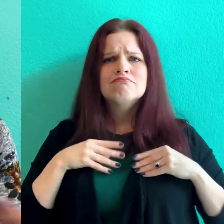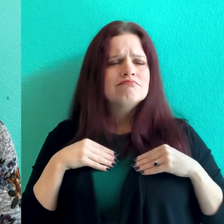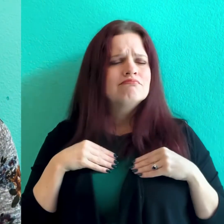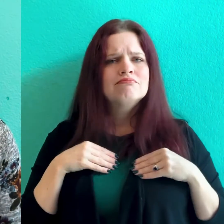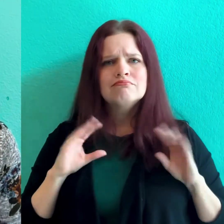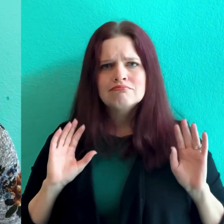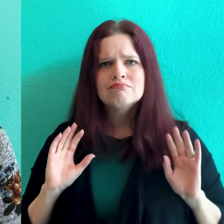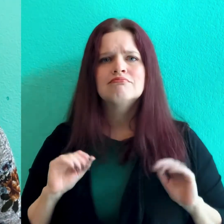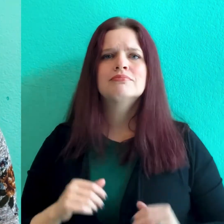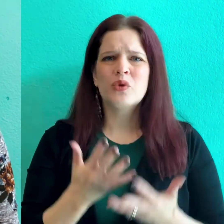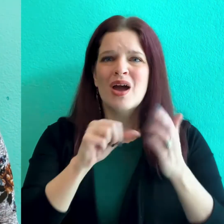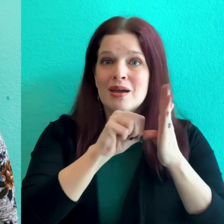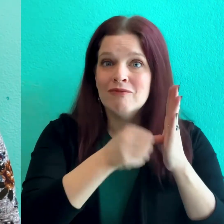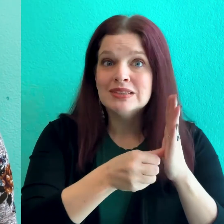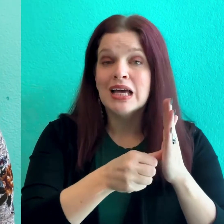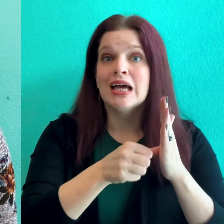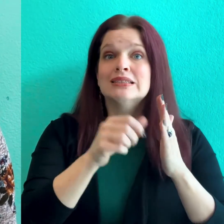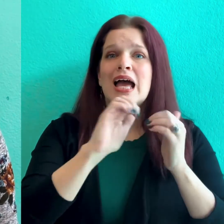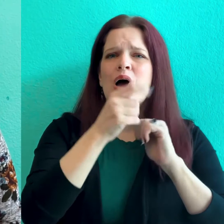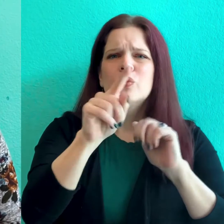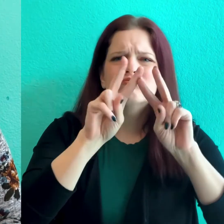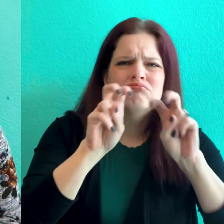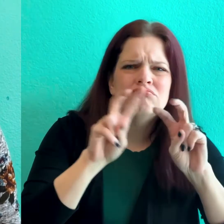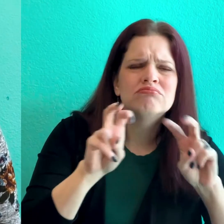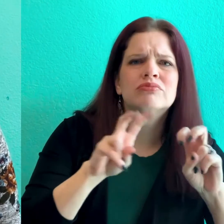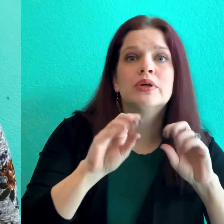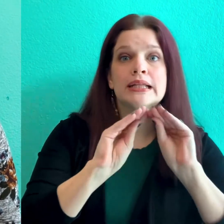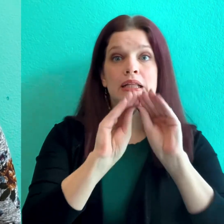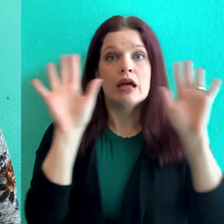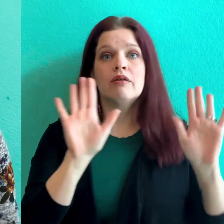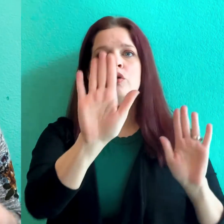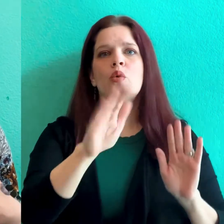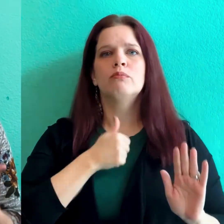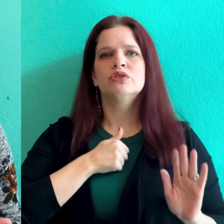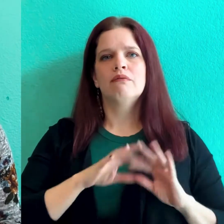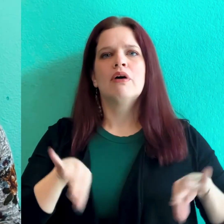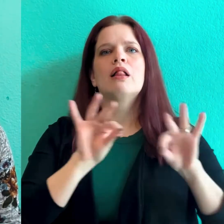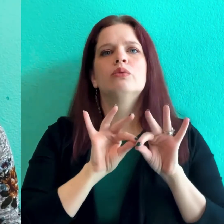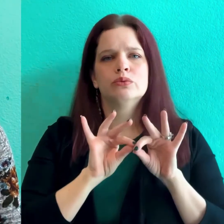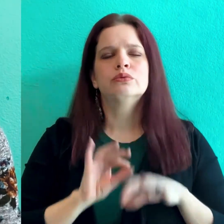So something that I want to emphasize in today's video is the idea of exploring and clarifying your own personal values.